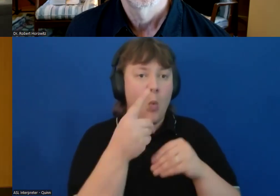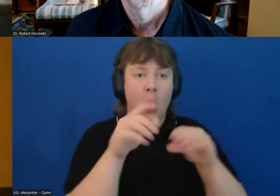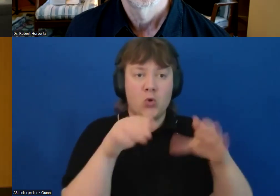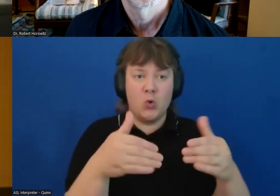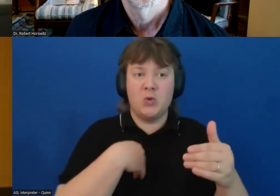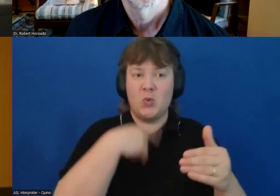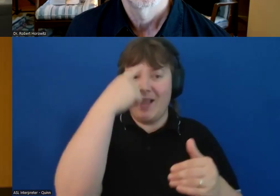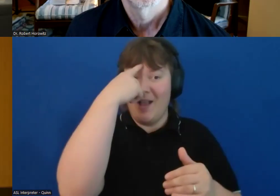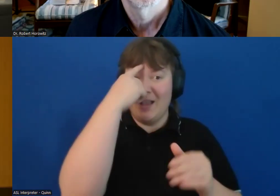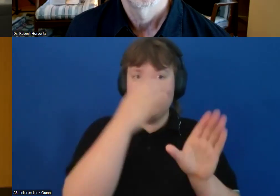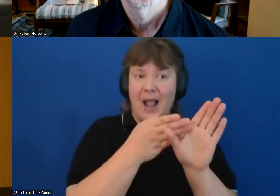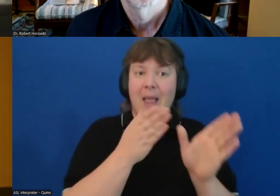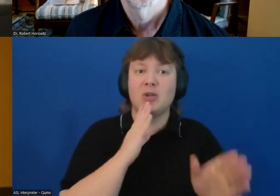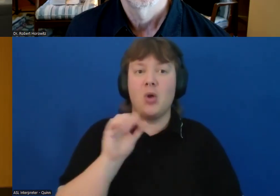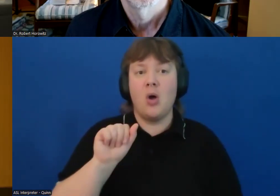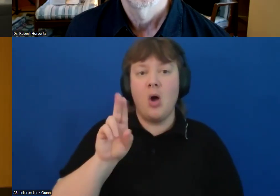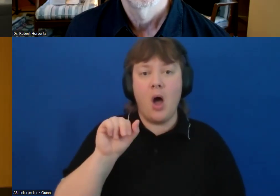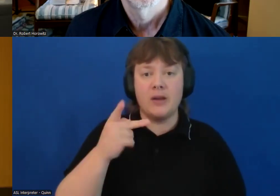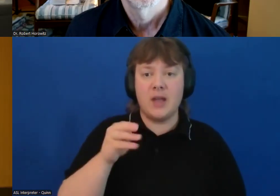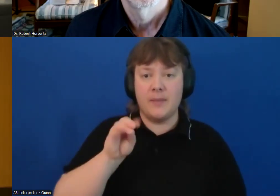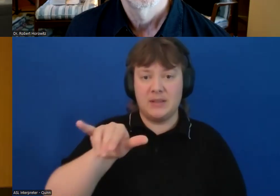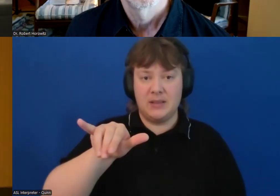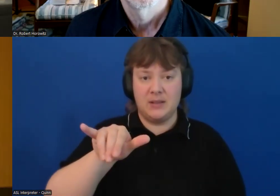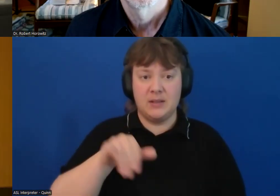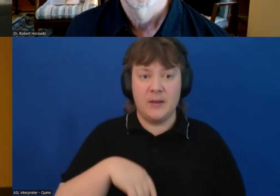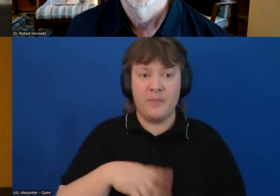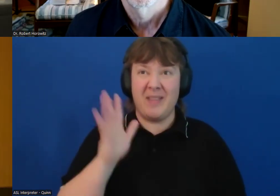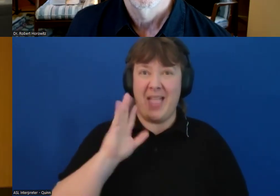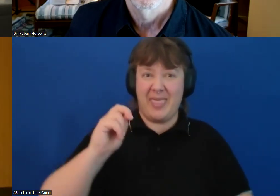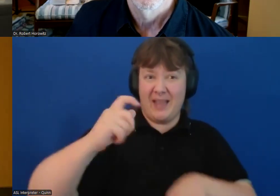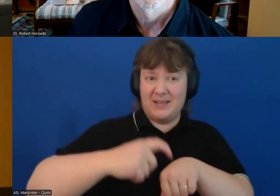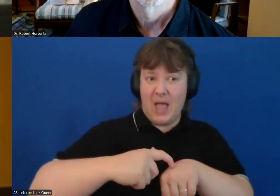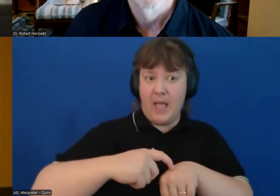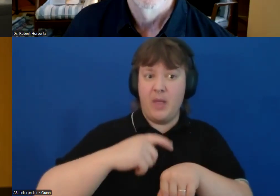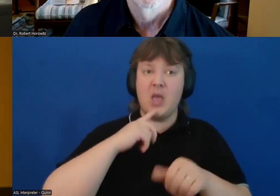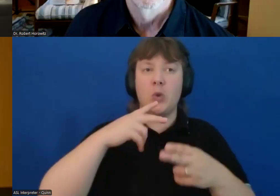uh and at that time what was most commonly referred to as physician assisted suicide